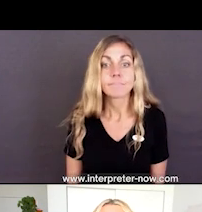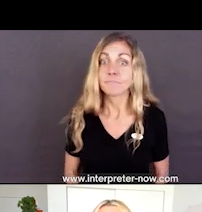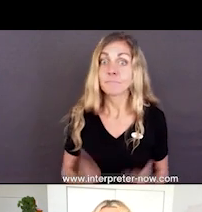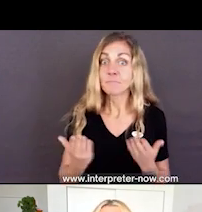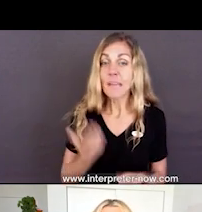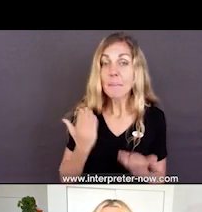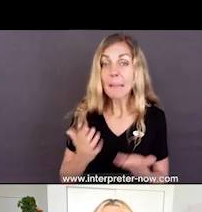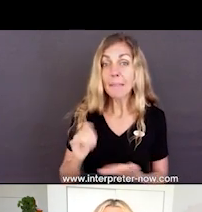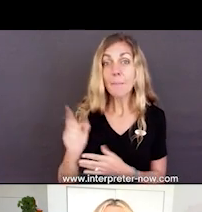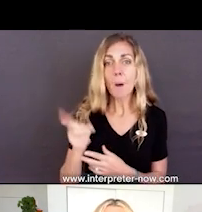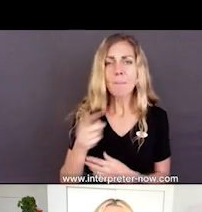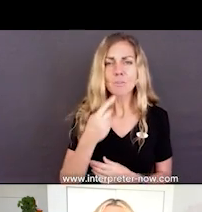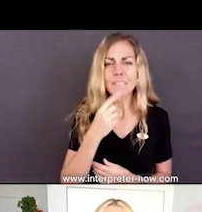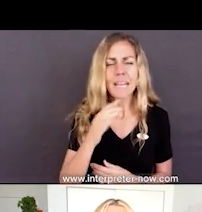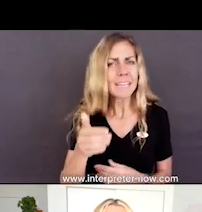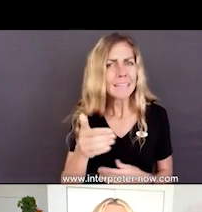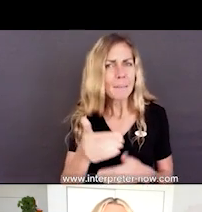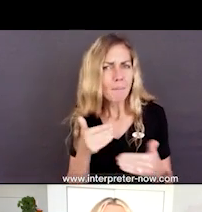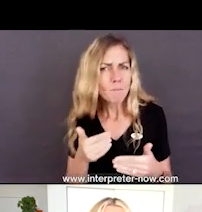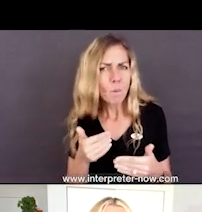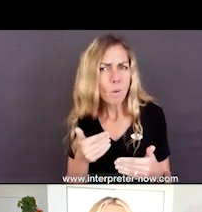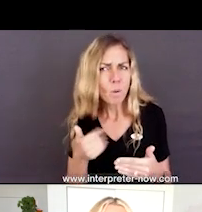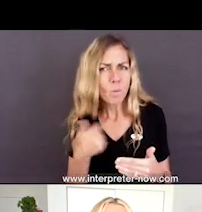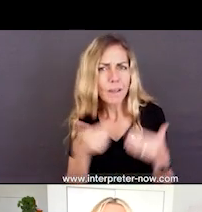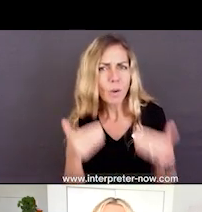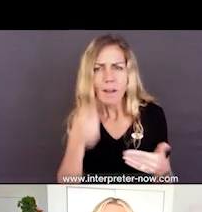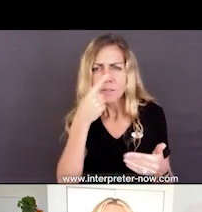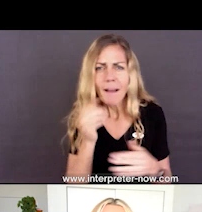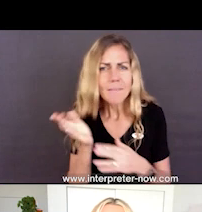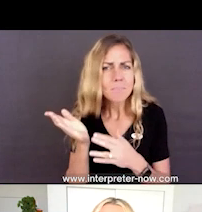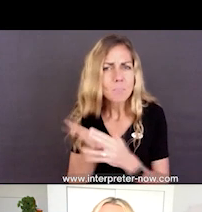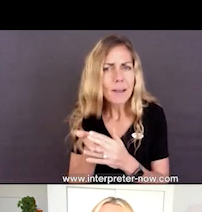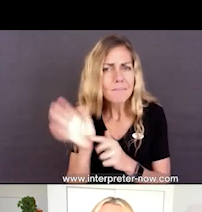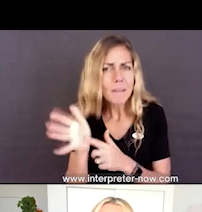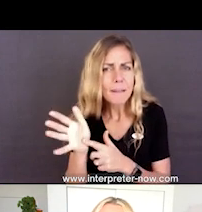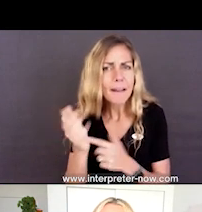You might also say in that moment, "Before we do that, can we take a five-minute break,